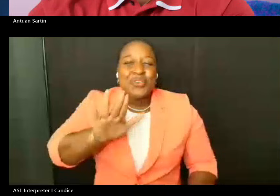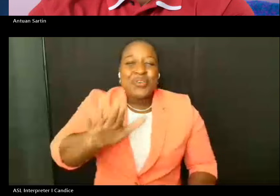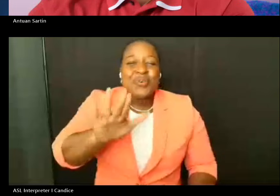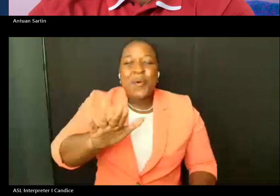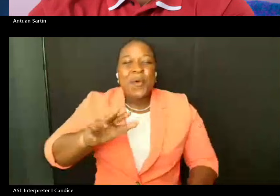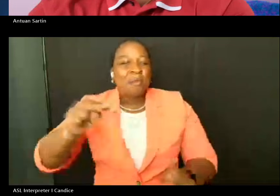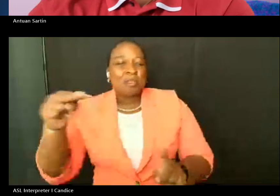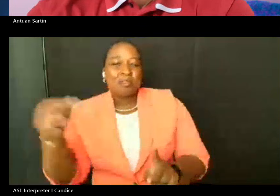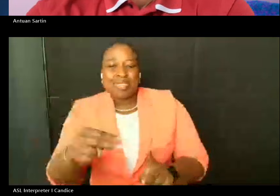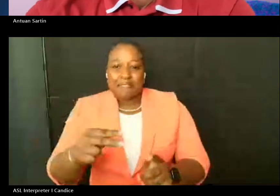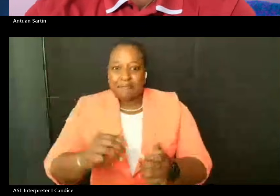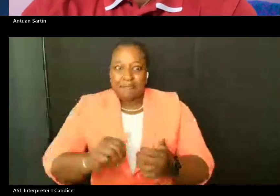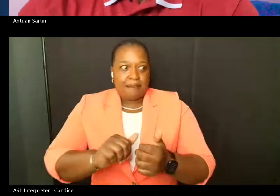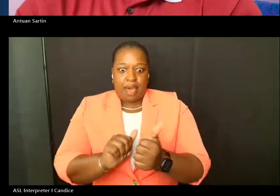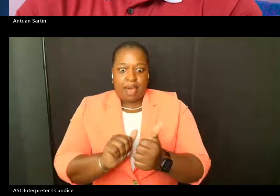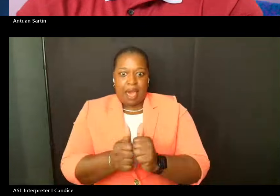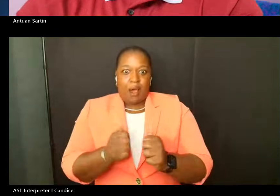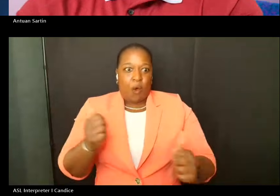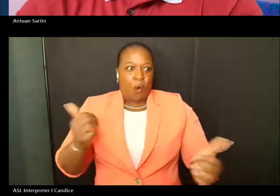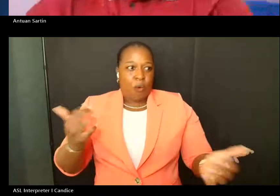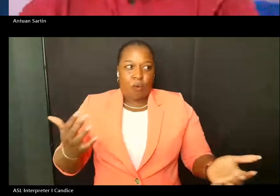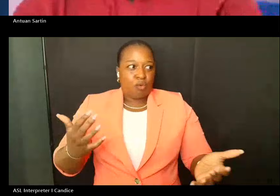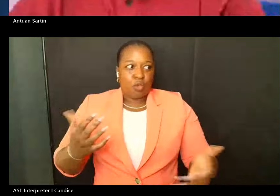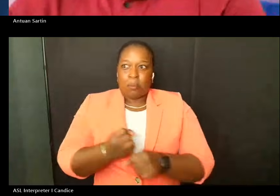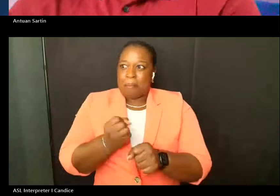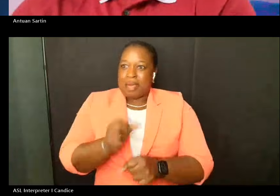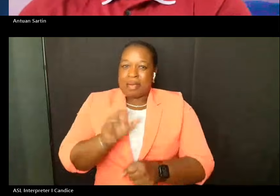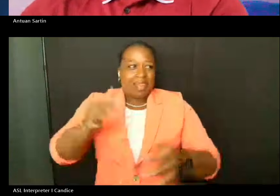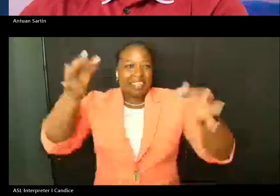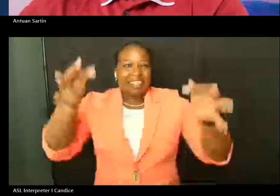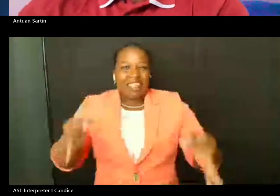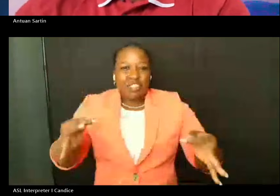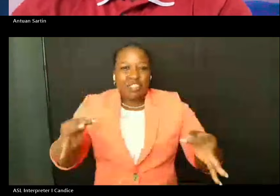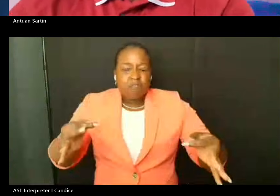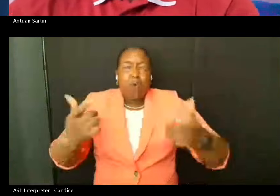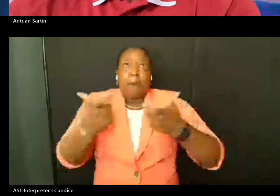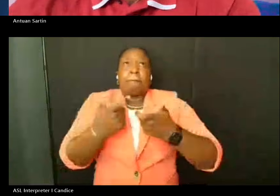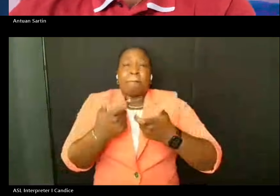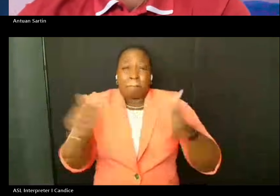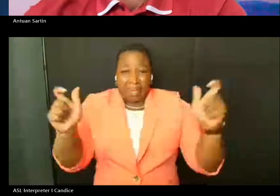perspective, how that -- how you make that decision for such a -- really, a big step.